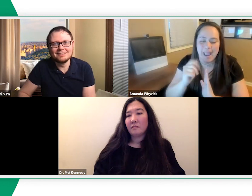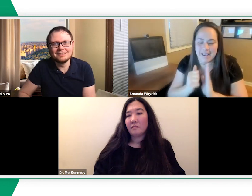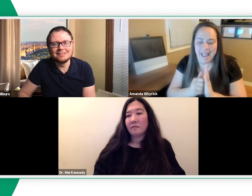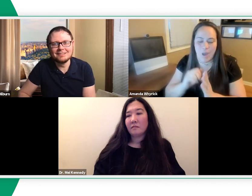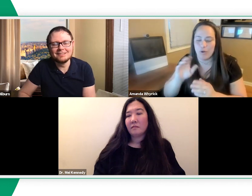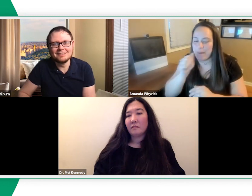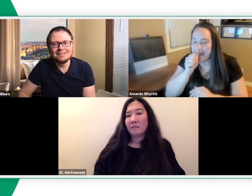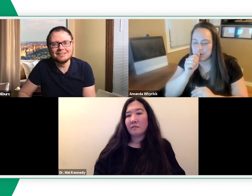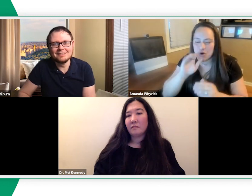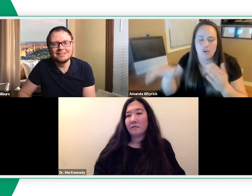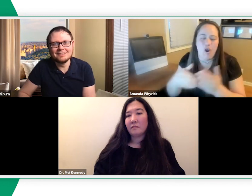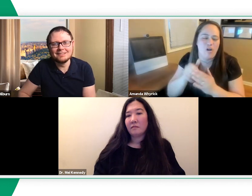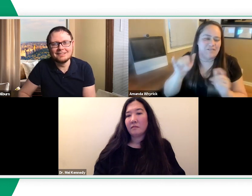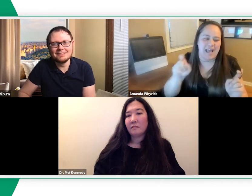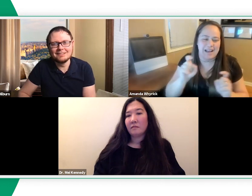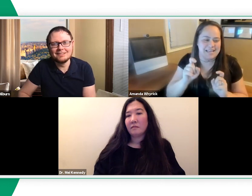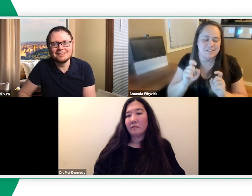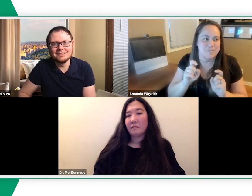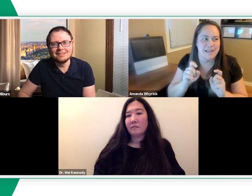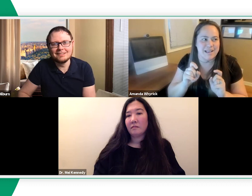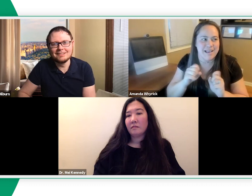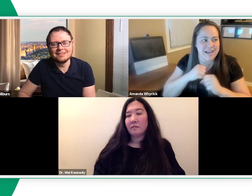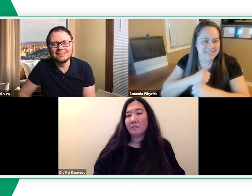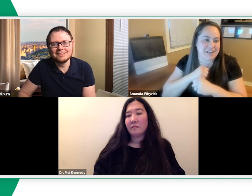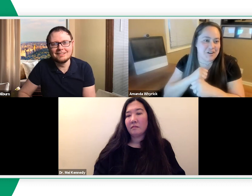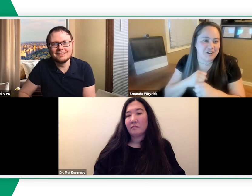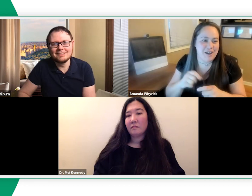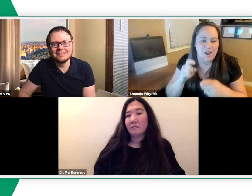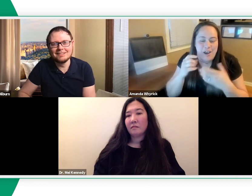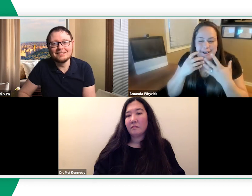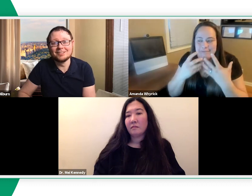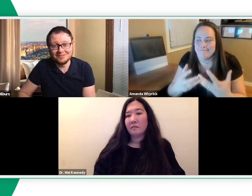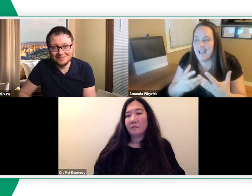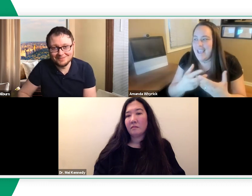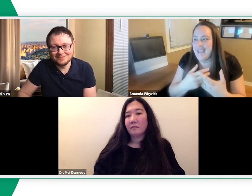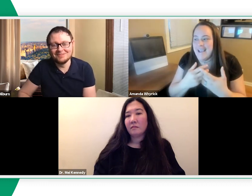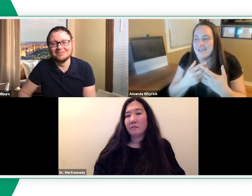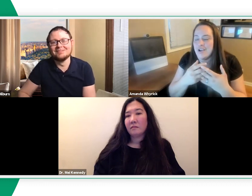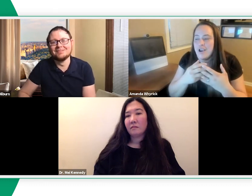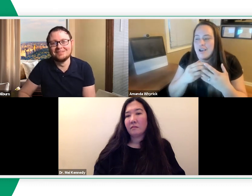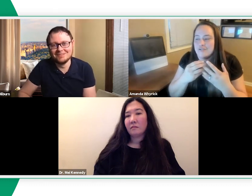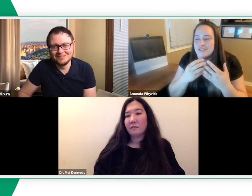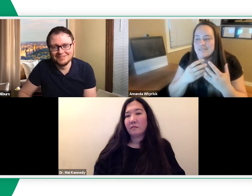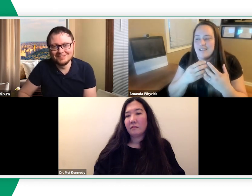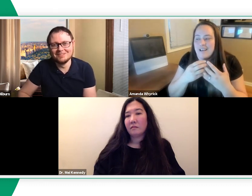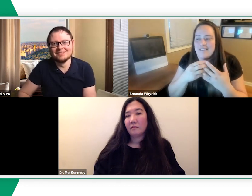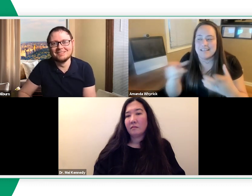Your Facebook account, your bank account, your passwords – all of that needs to be secured. And, just, this is a highly growing, expanding